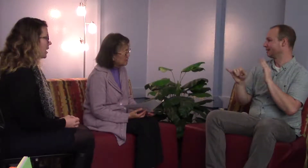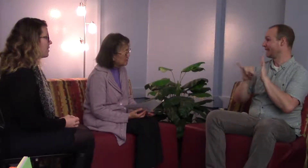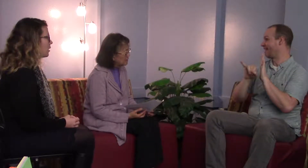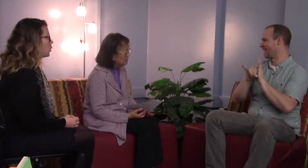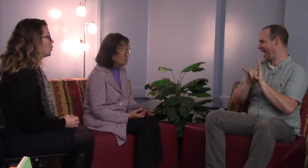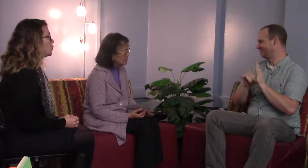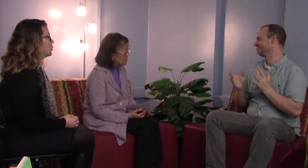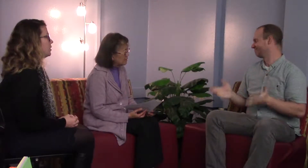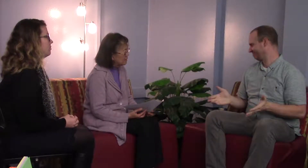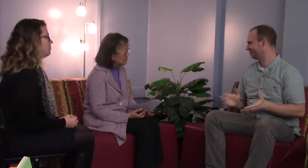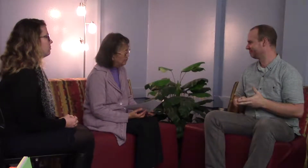and that culture.